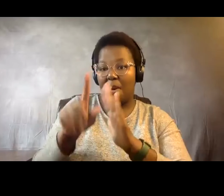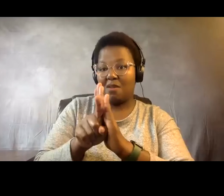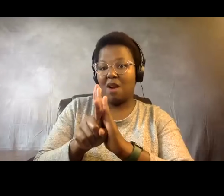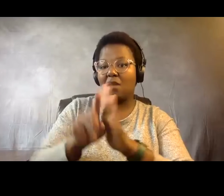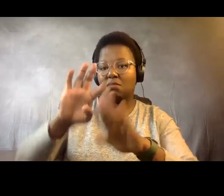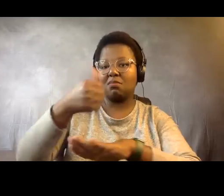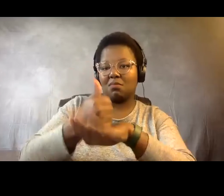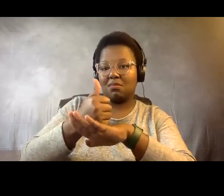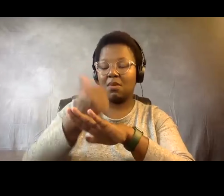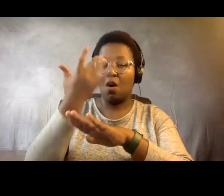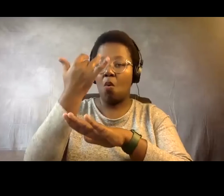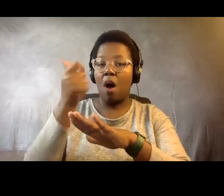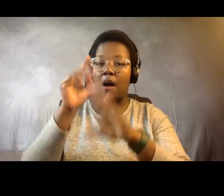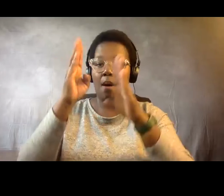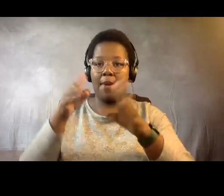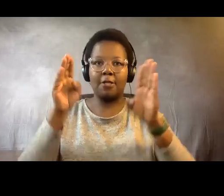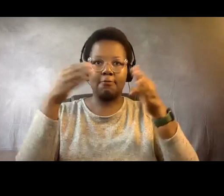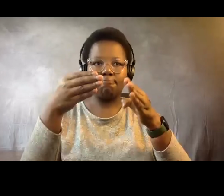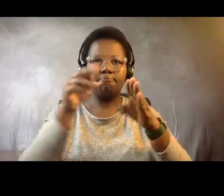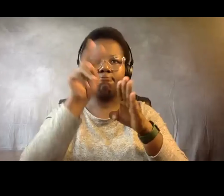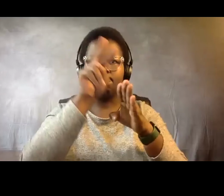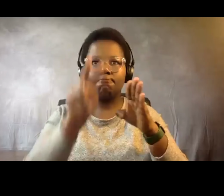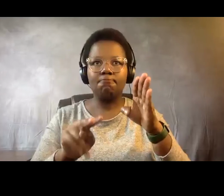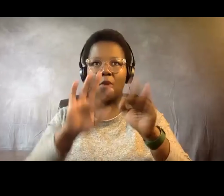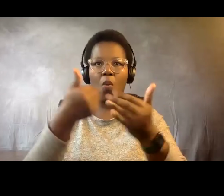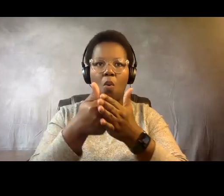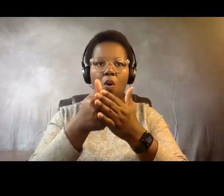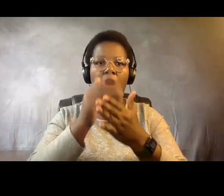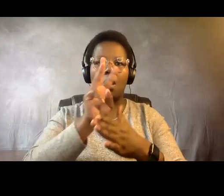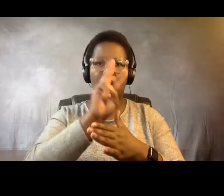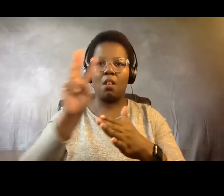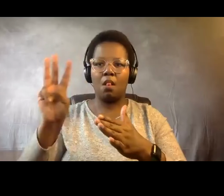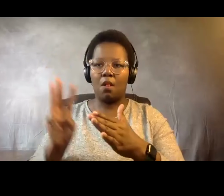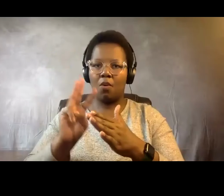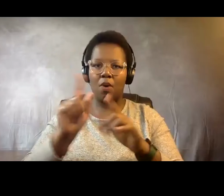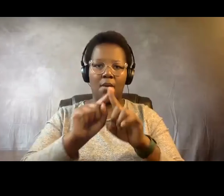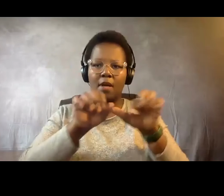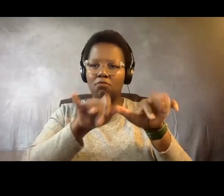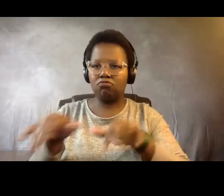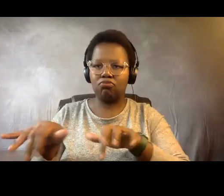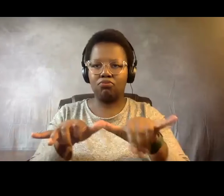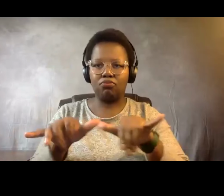that someone can navigate the whole website just with keyboard navigation without using a mouse.